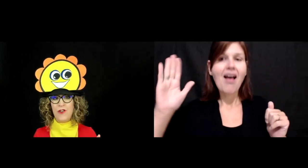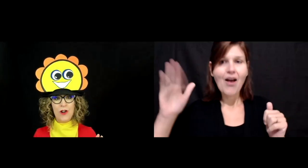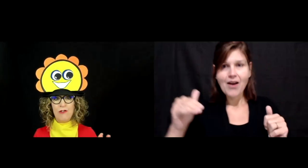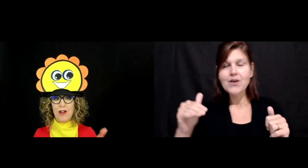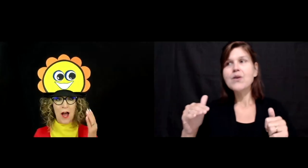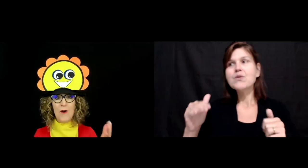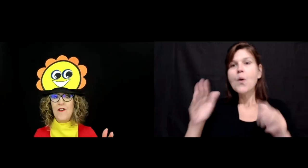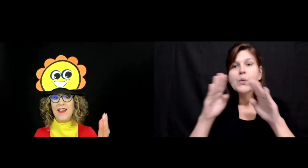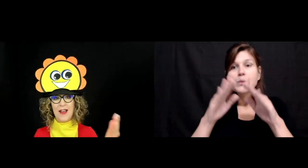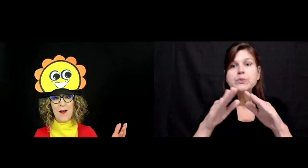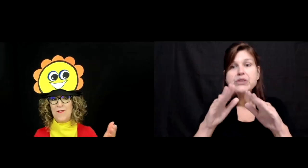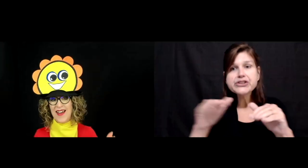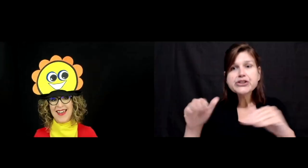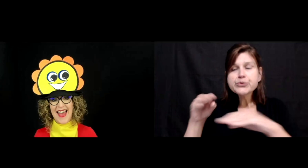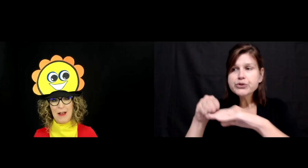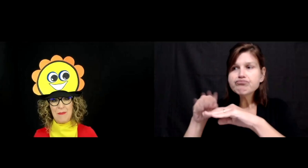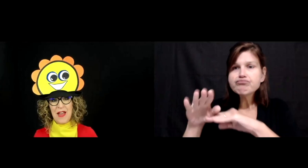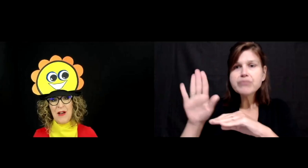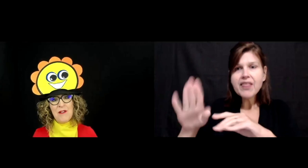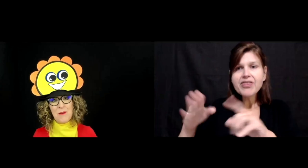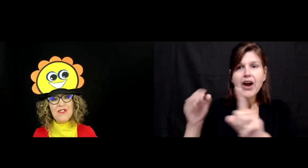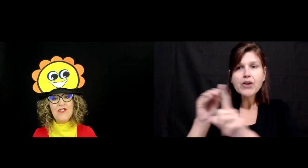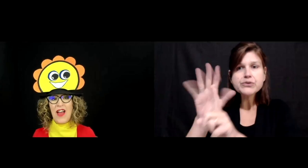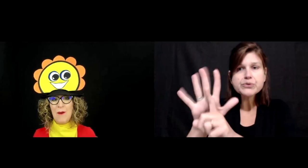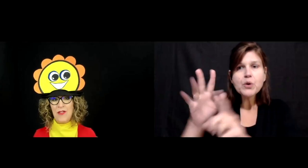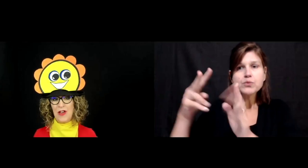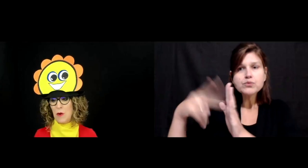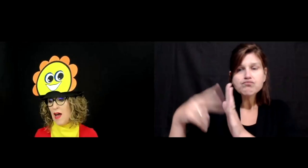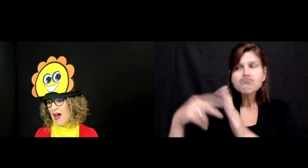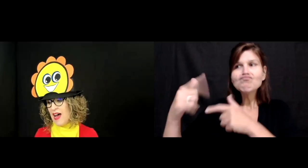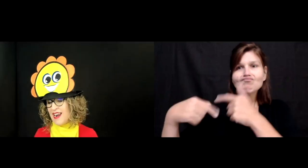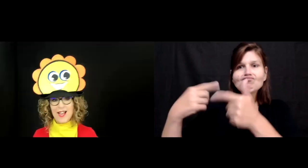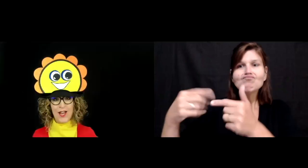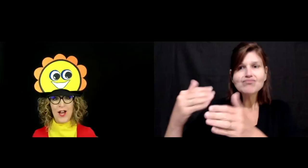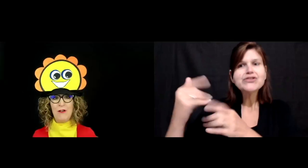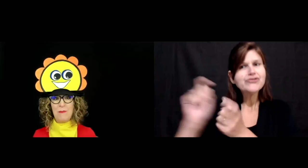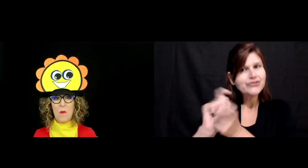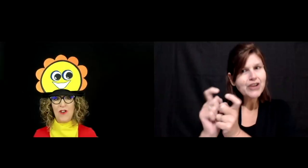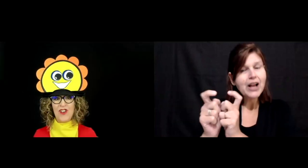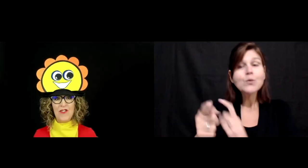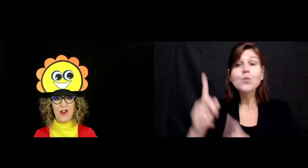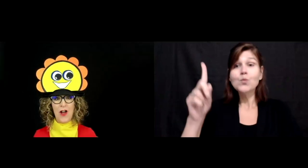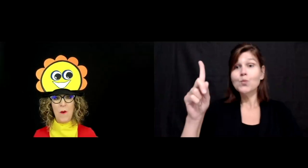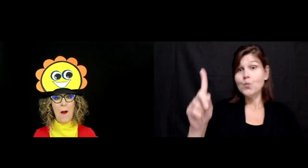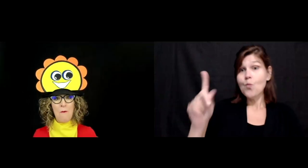for children over and over again. So I want to share with you a little girl who's been watching the show